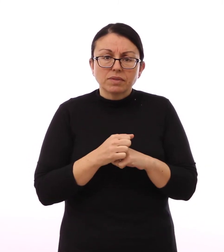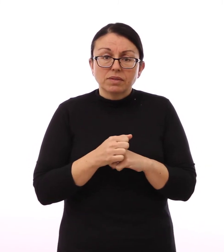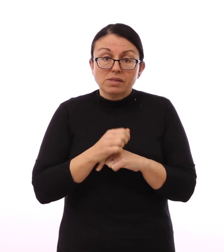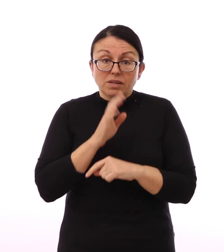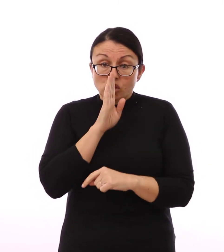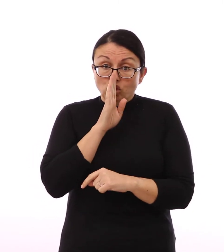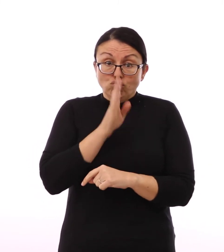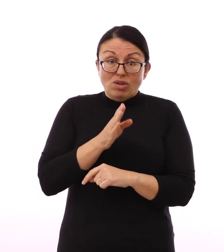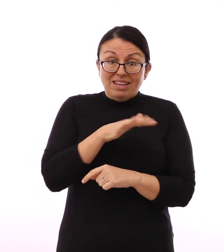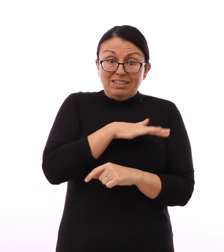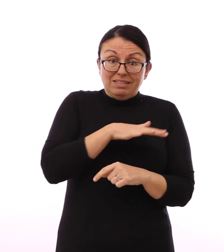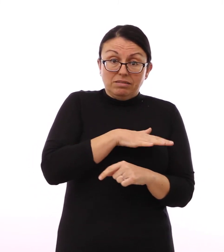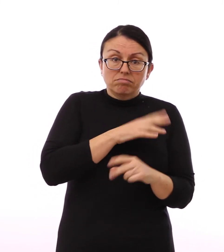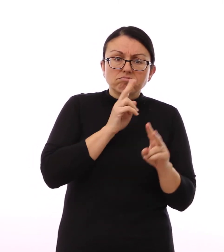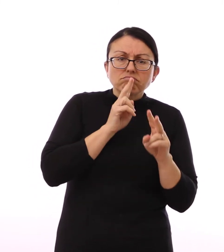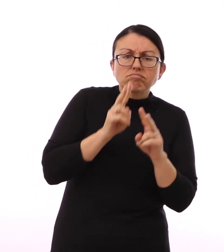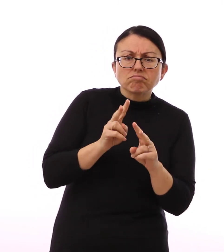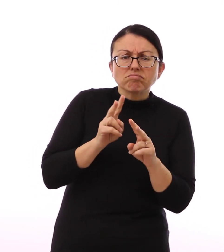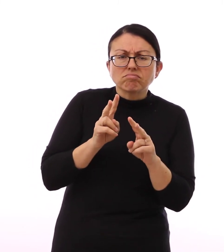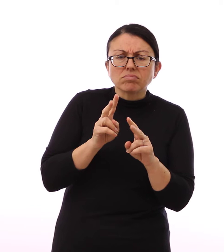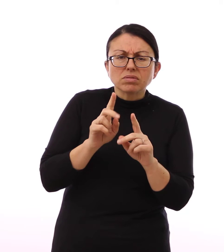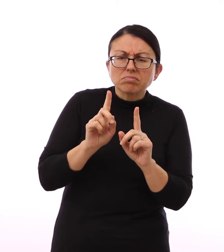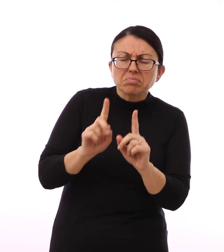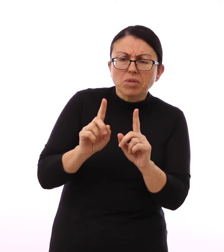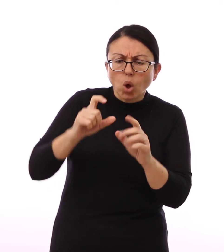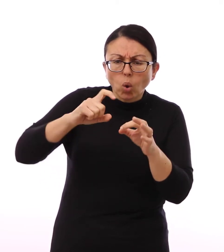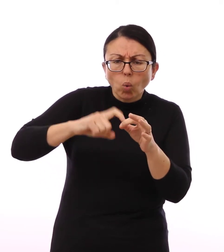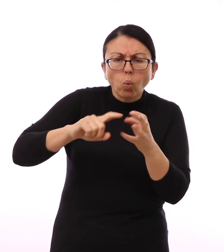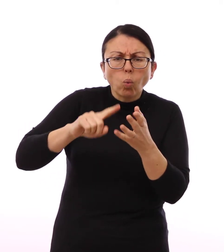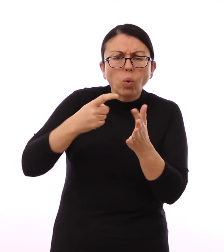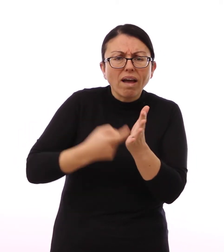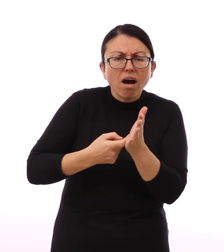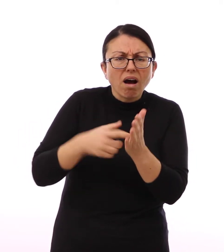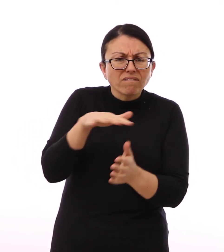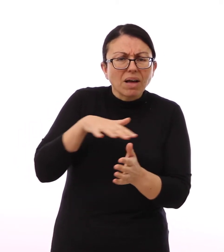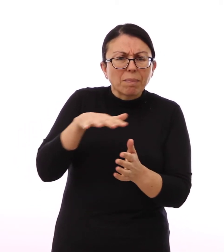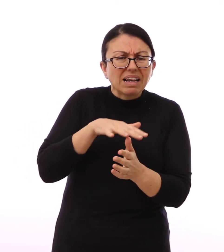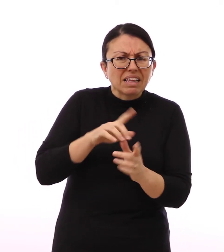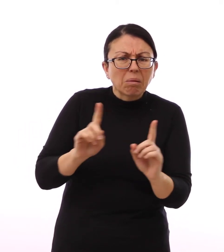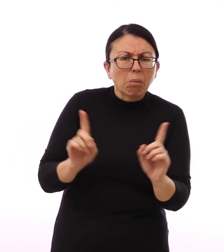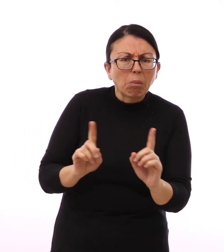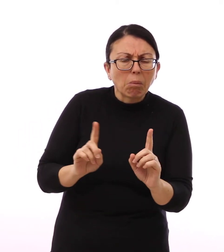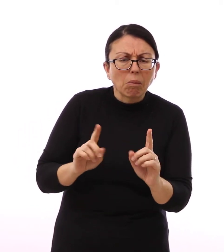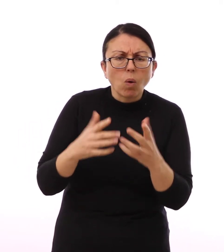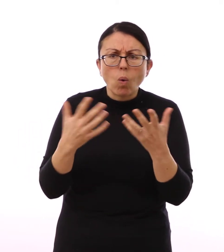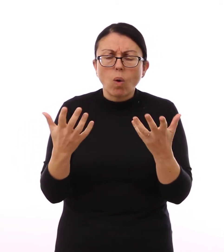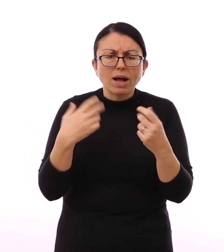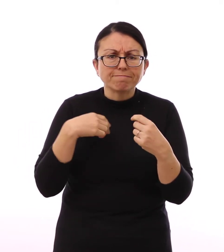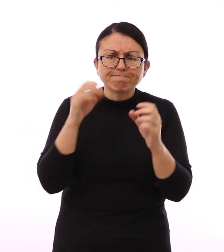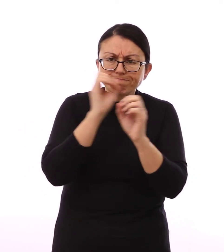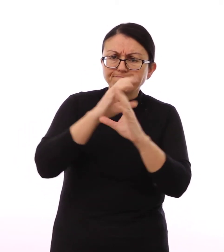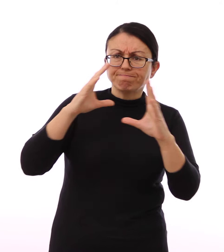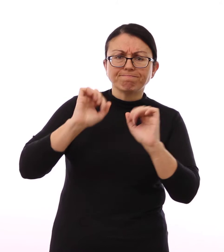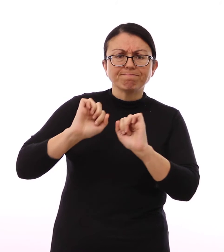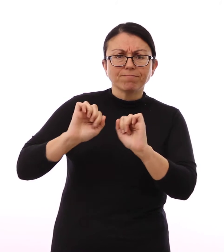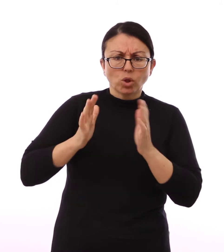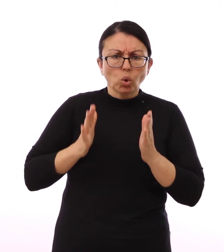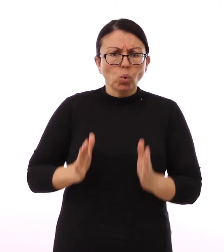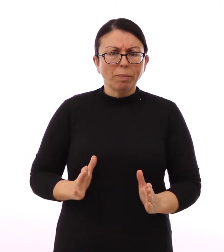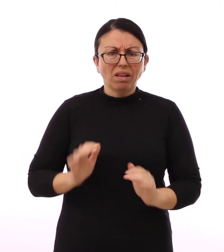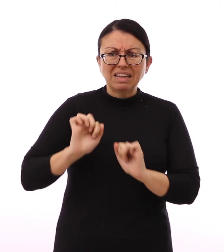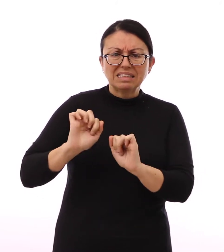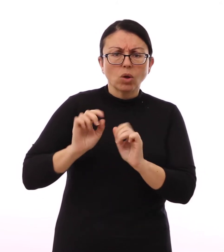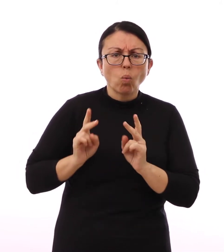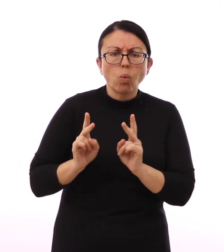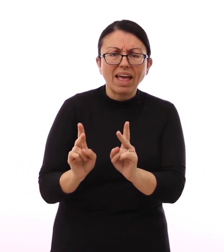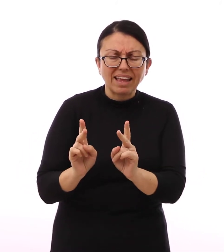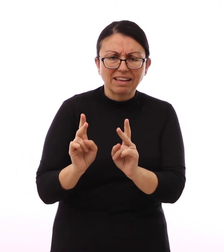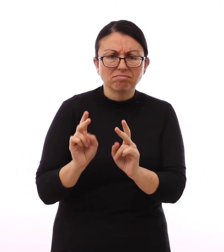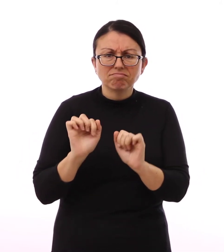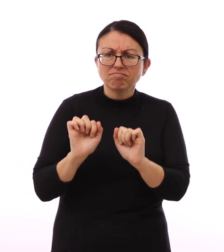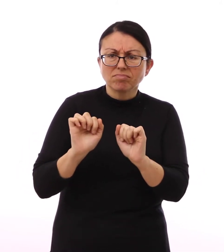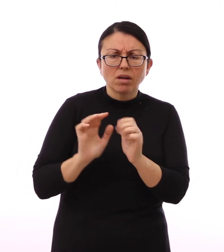beyond the heteronormative gaze on what is meant by the ‘queer family’, or visual anthropological